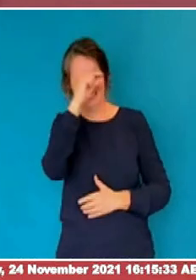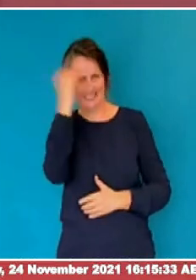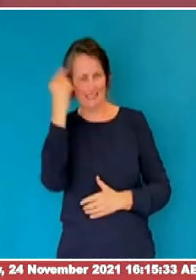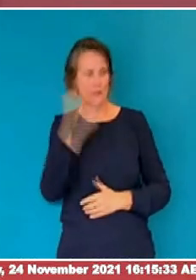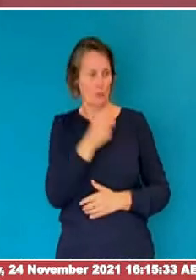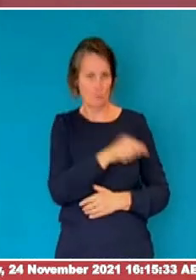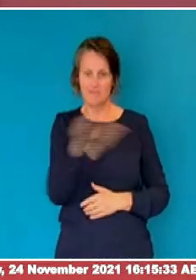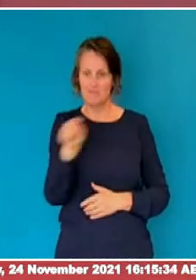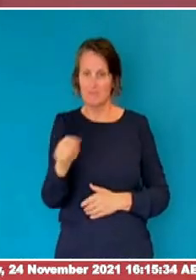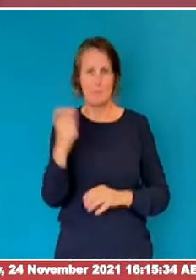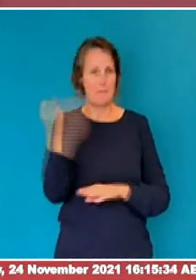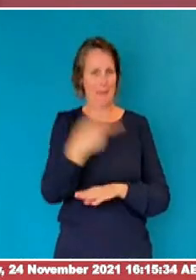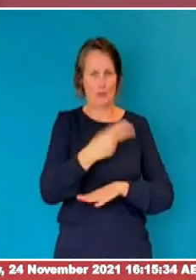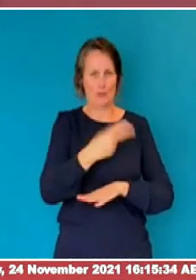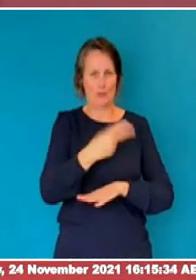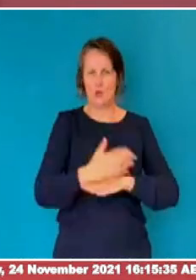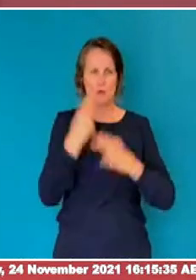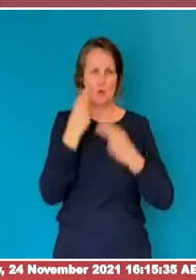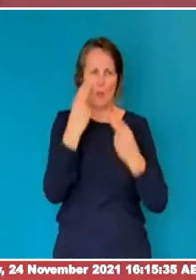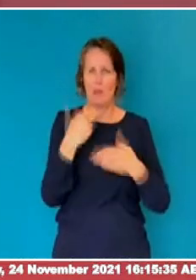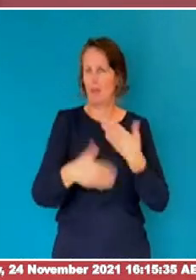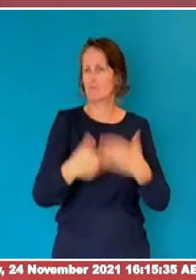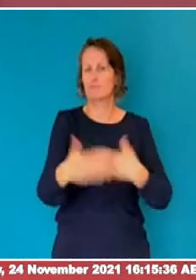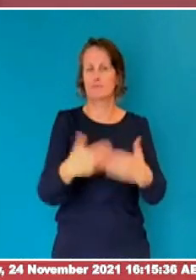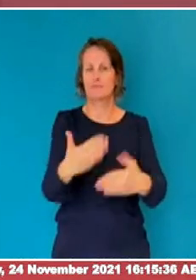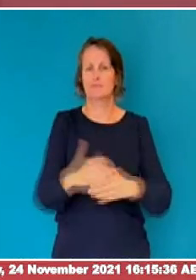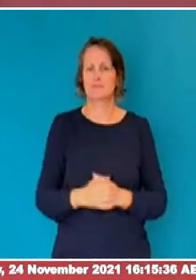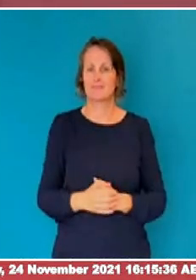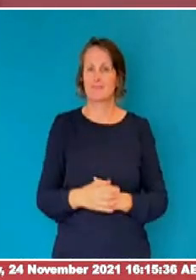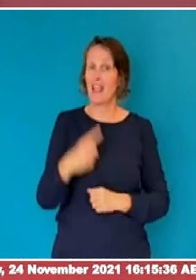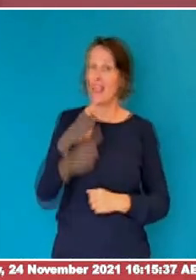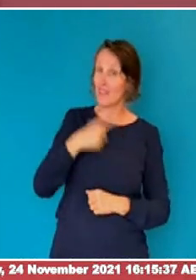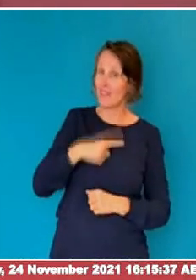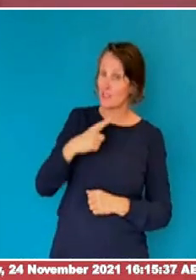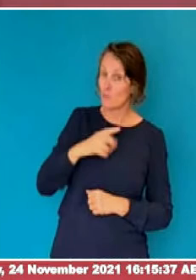person to work as soon as is possible. That's why I asked you about it from a practical perspective.